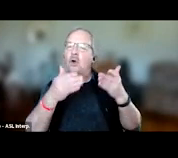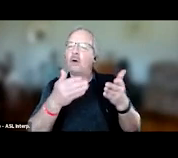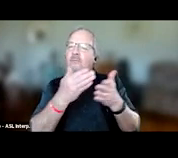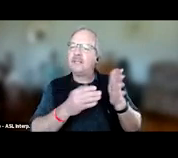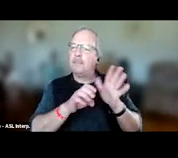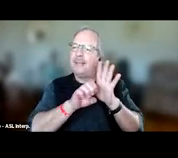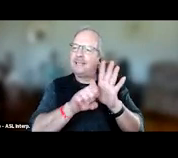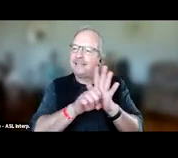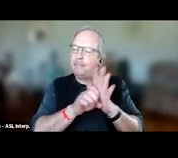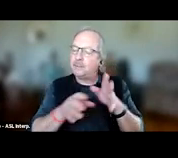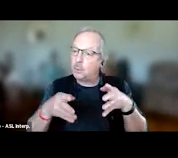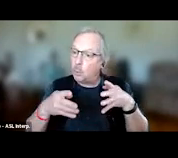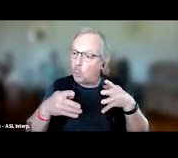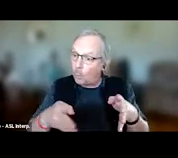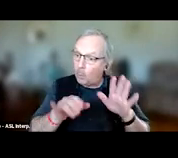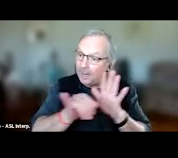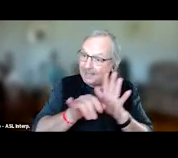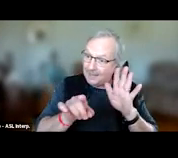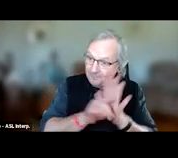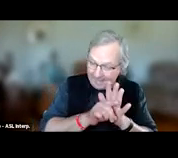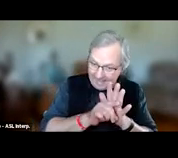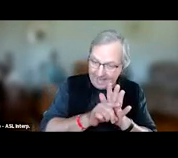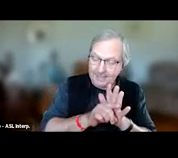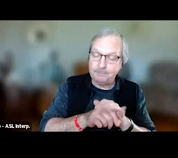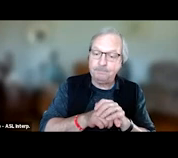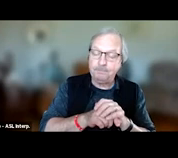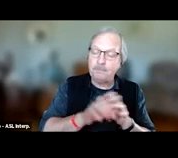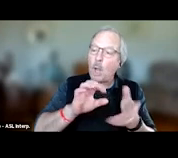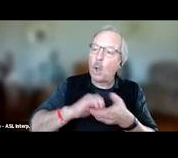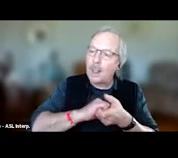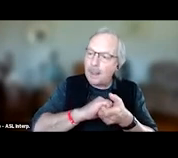the ways that we've identified collaboration in these